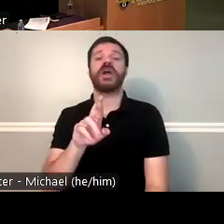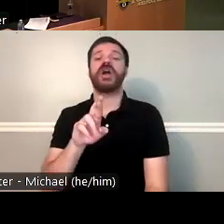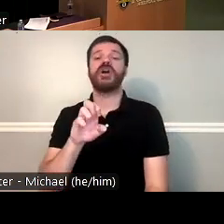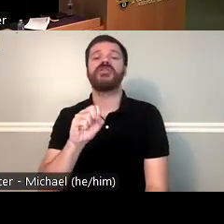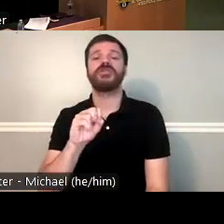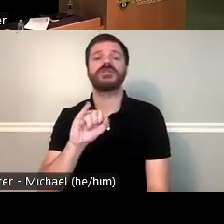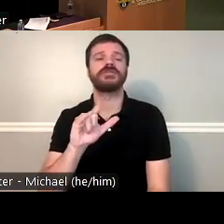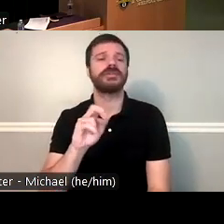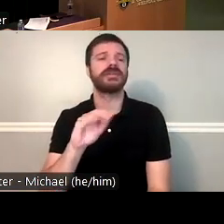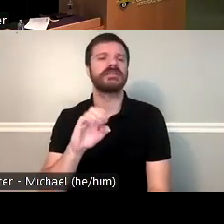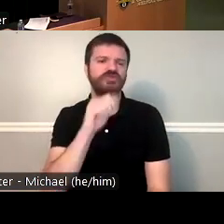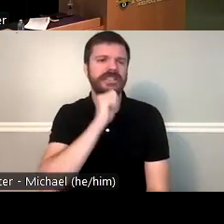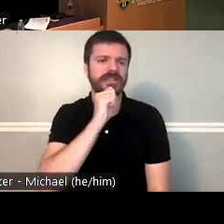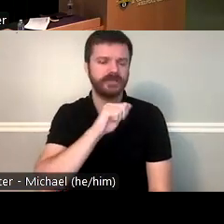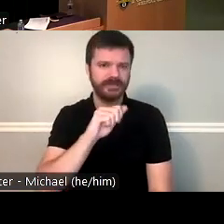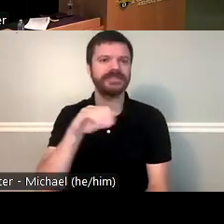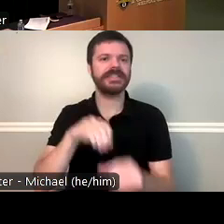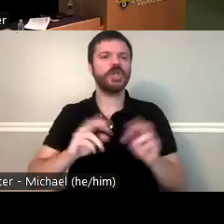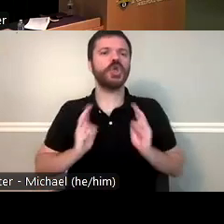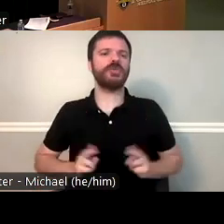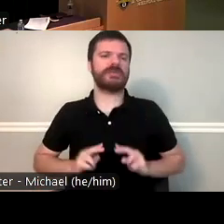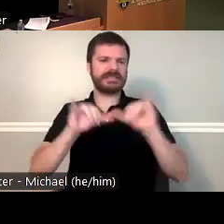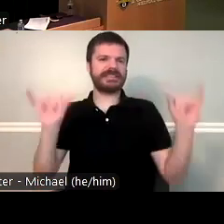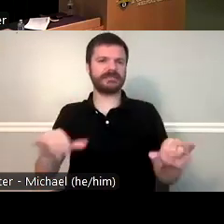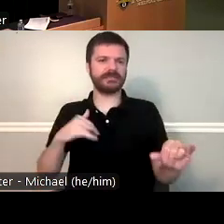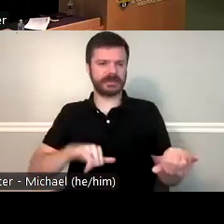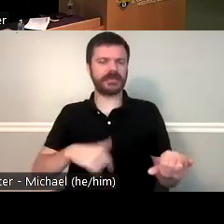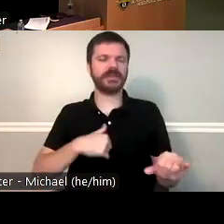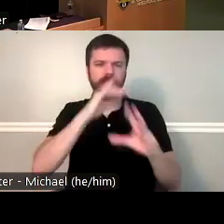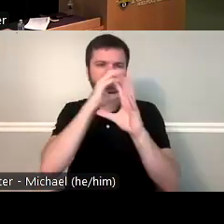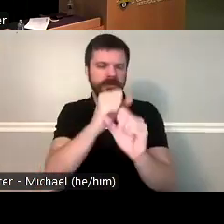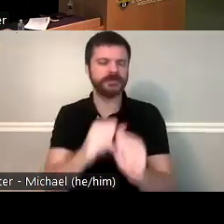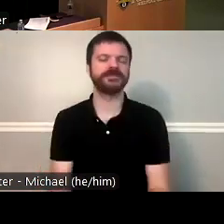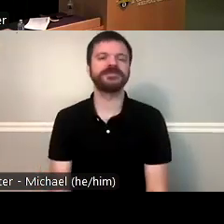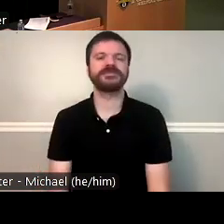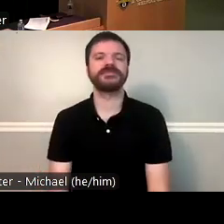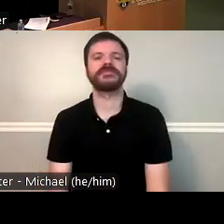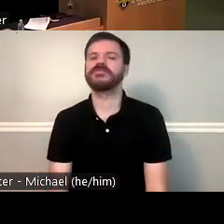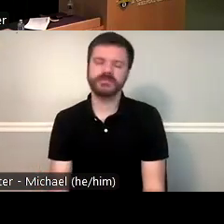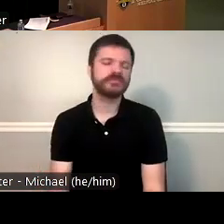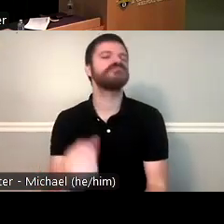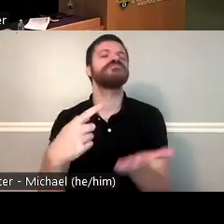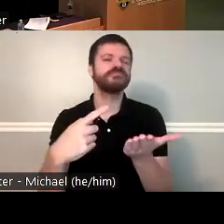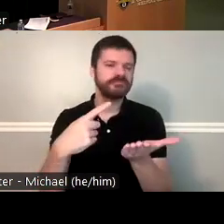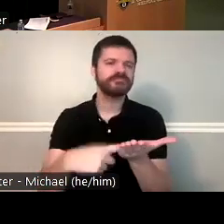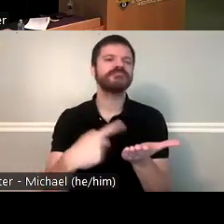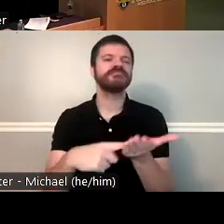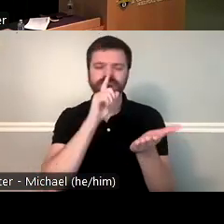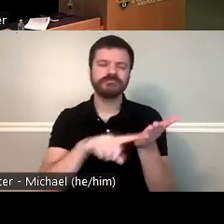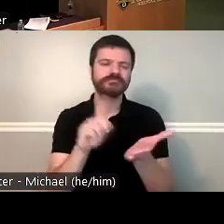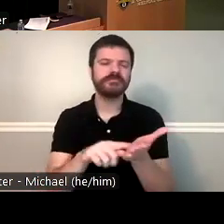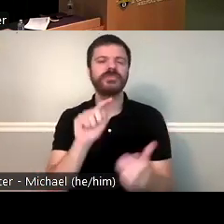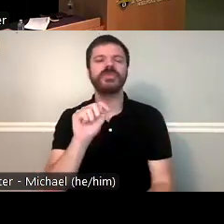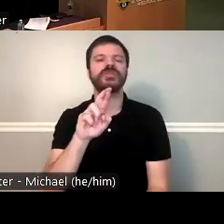uh in human systems and as it moved from looking at traits in children that survived uh